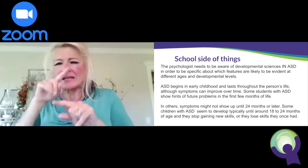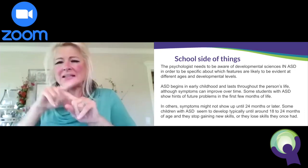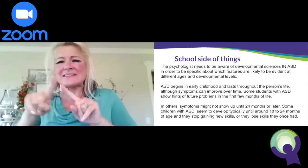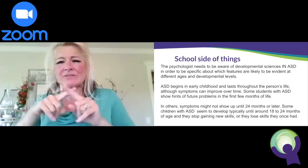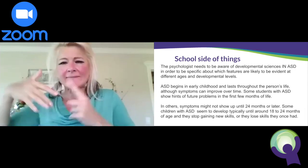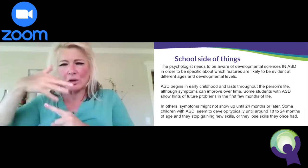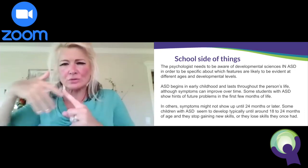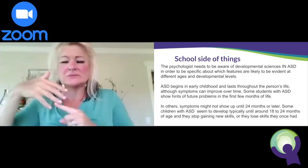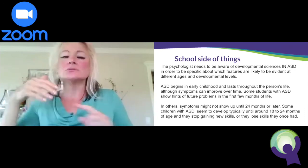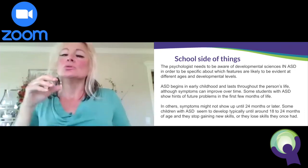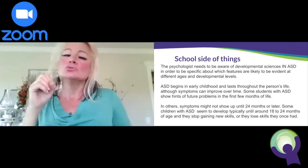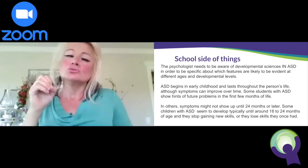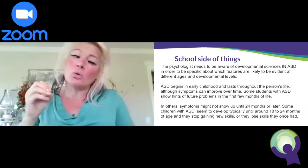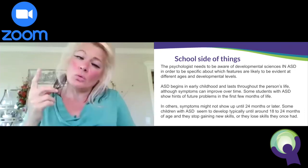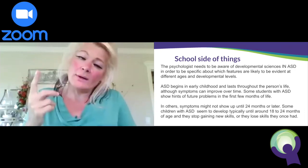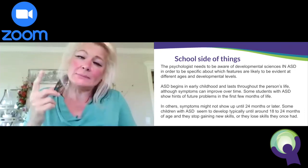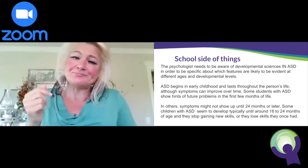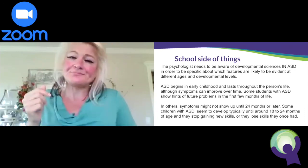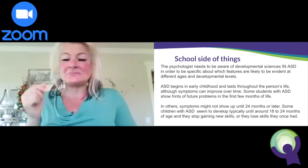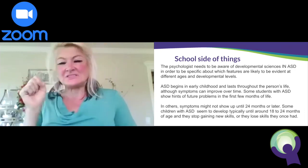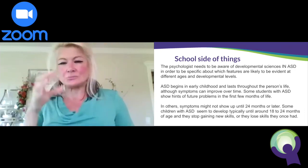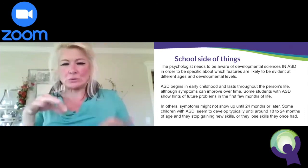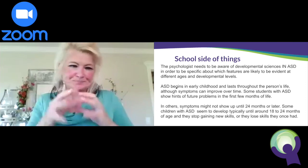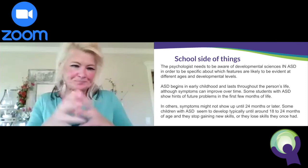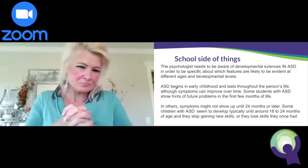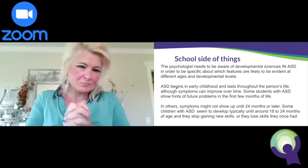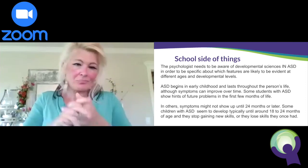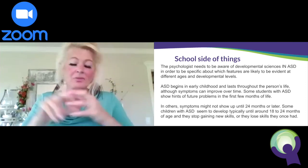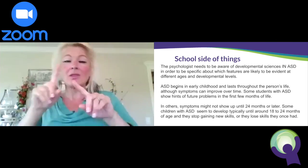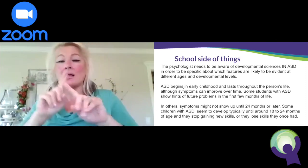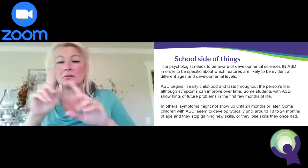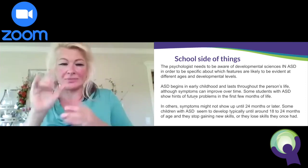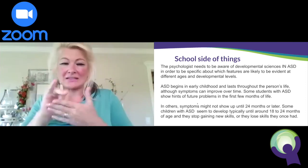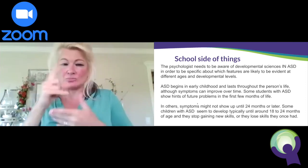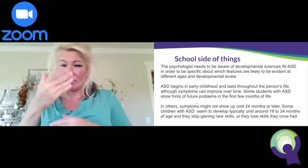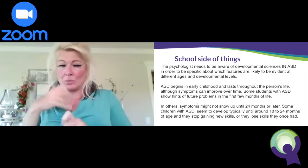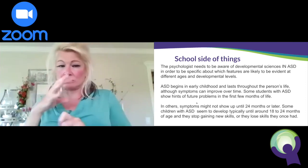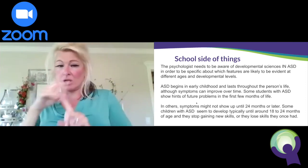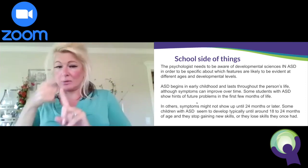I try to look at kids in different environments. So that's also really important. So